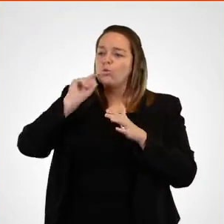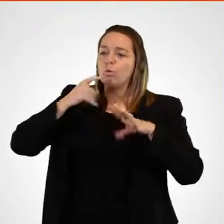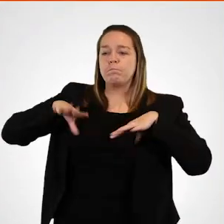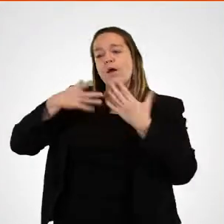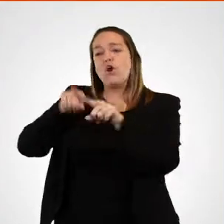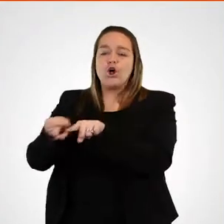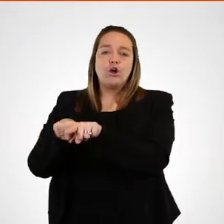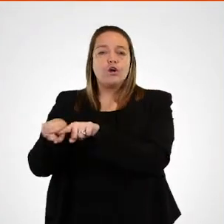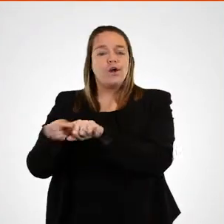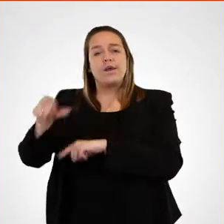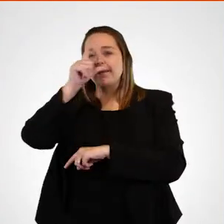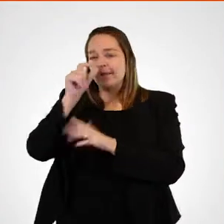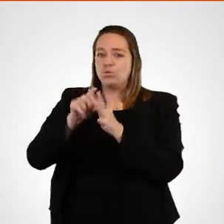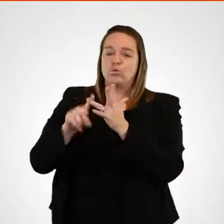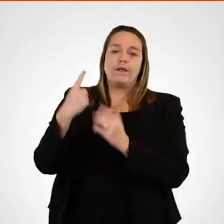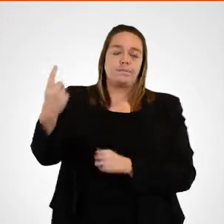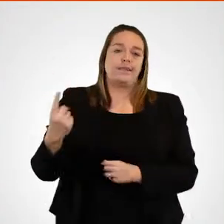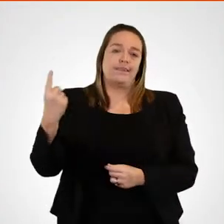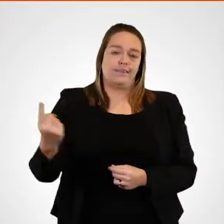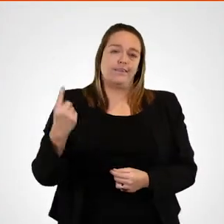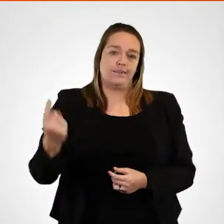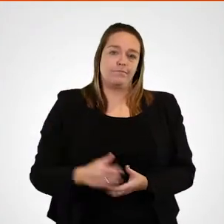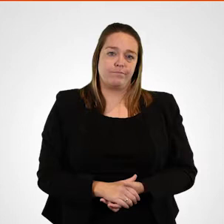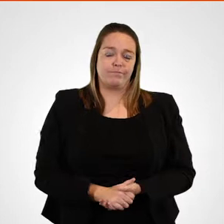and that you're going to be able to do things independently.